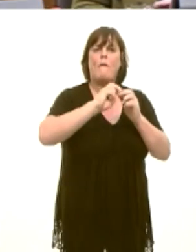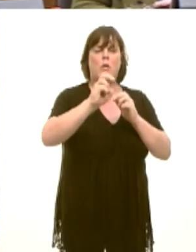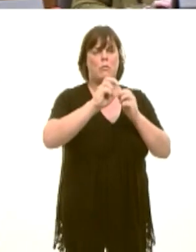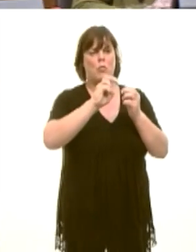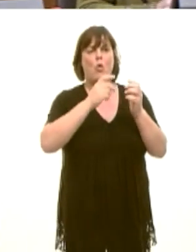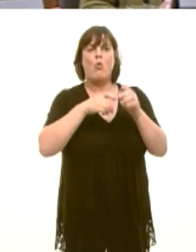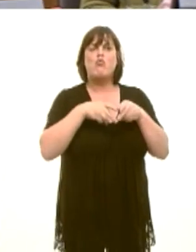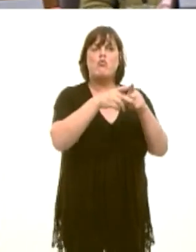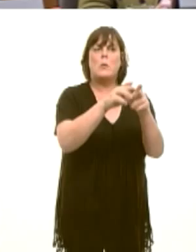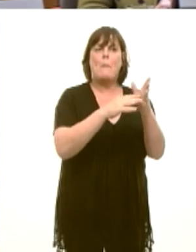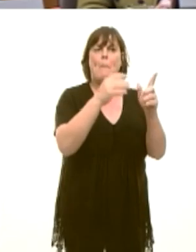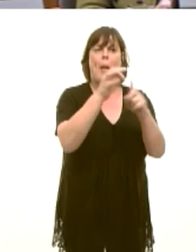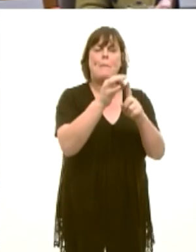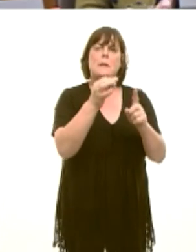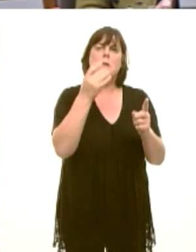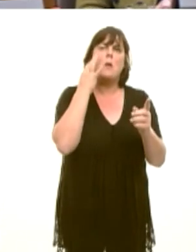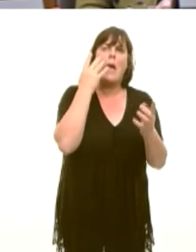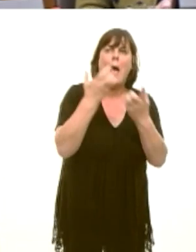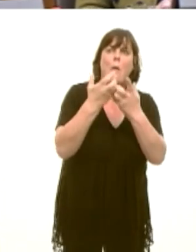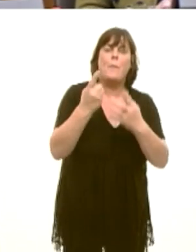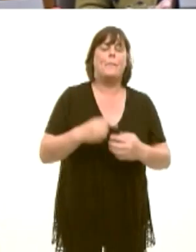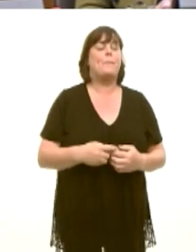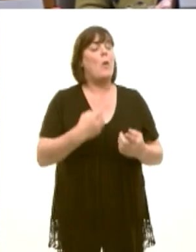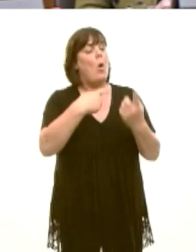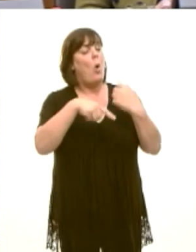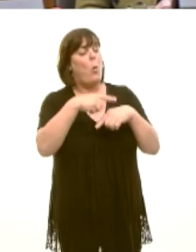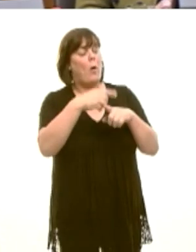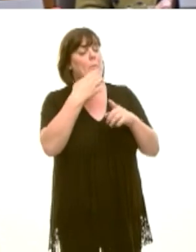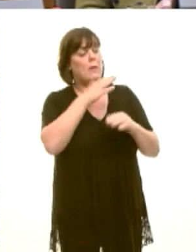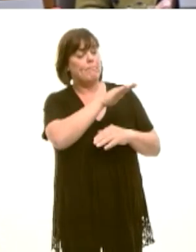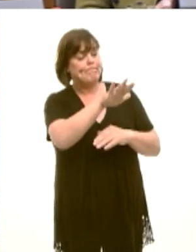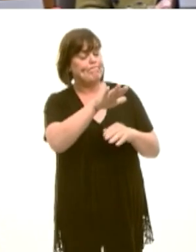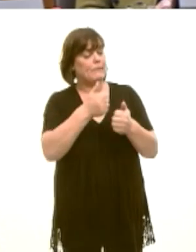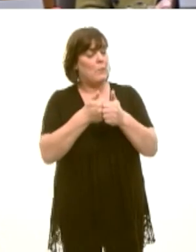delivery guidance to assist local authorities in preparing their existing route-maps and,